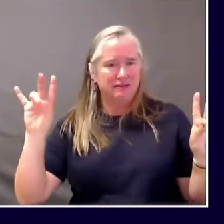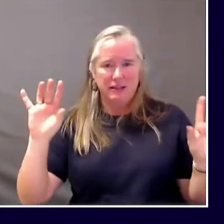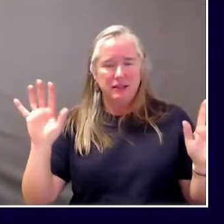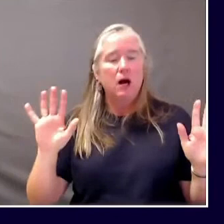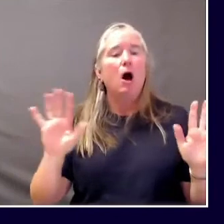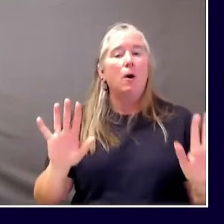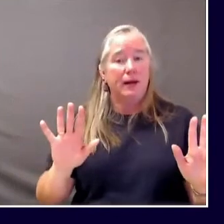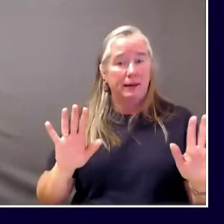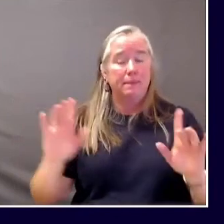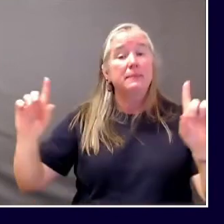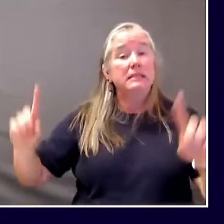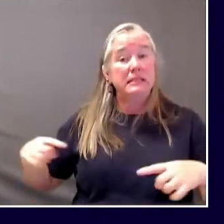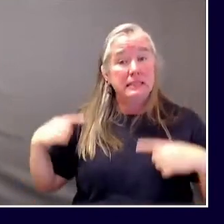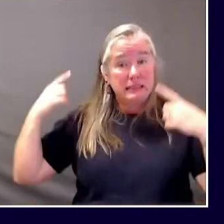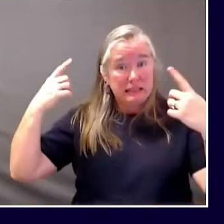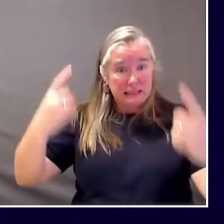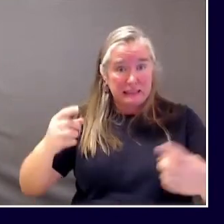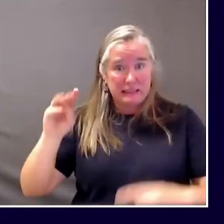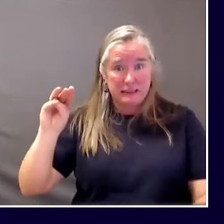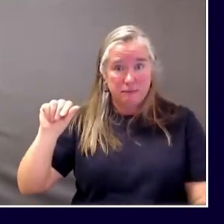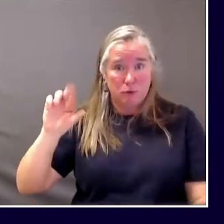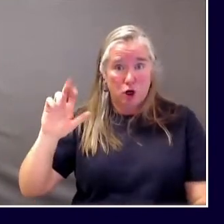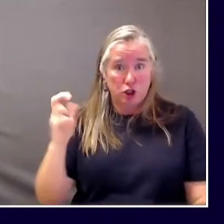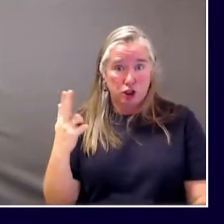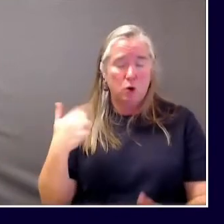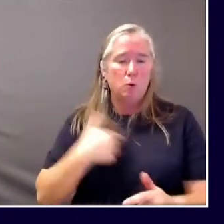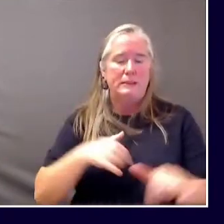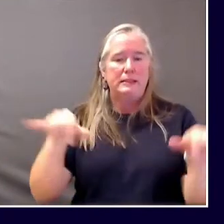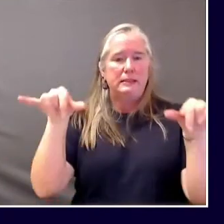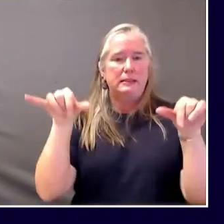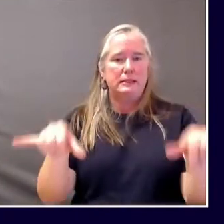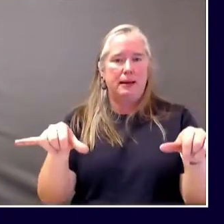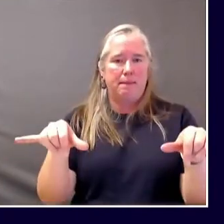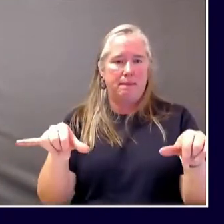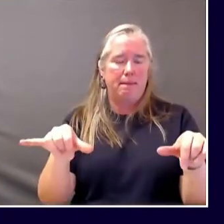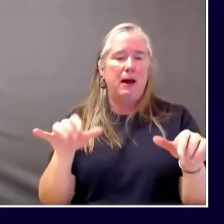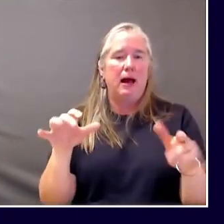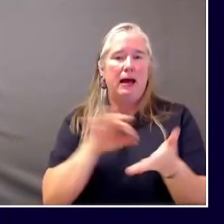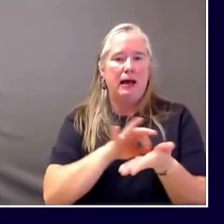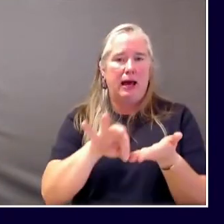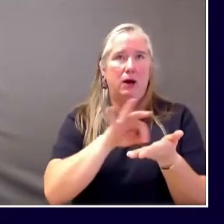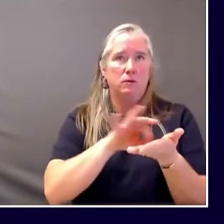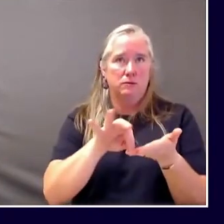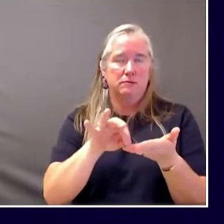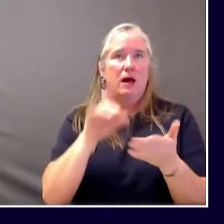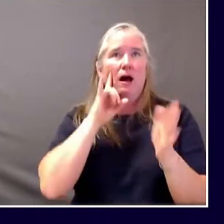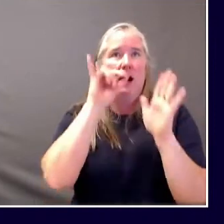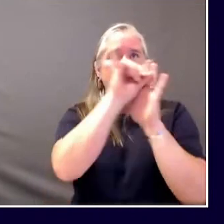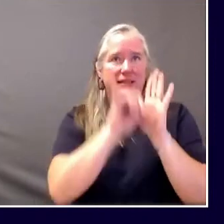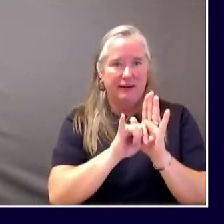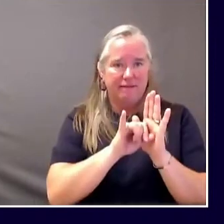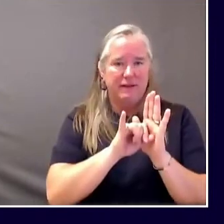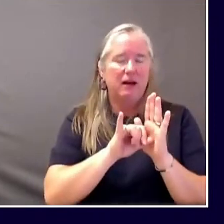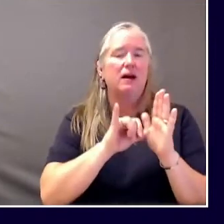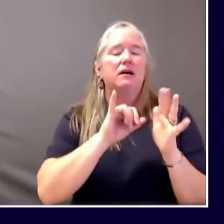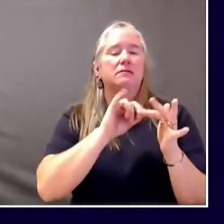cases has not changed the way